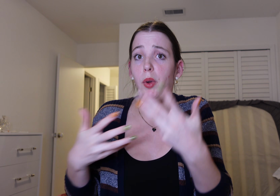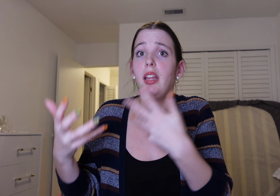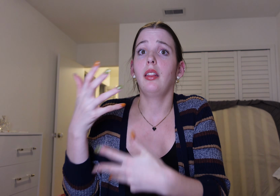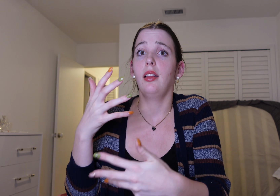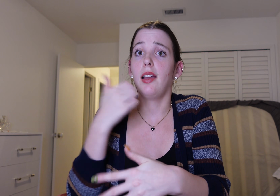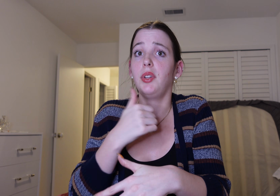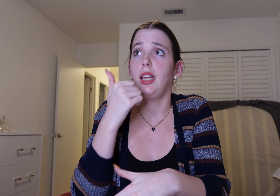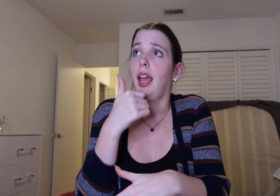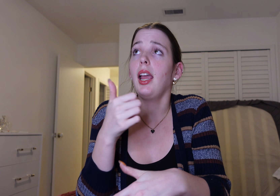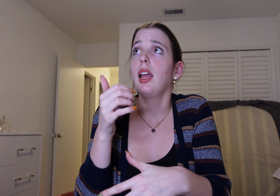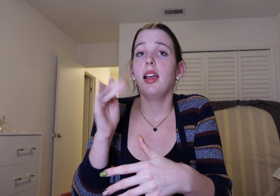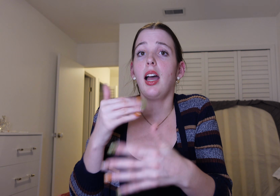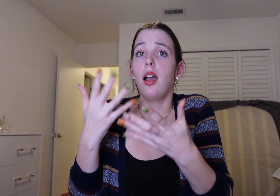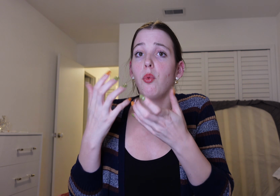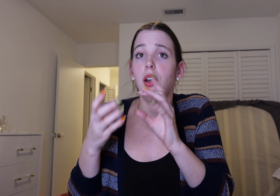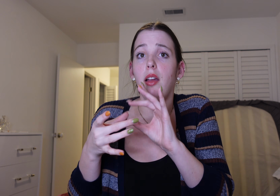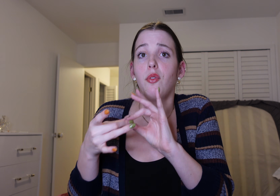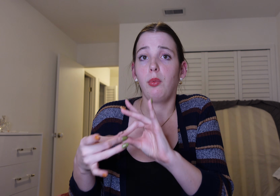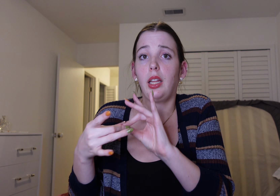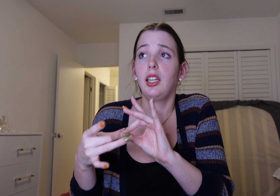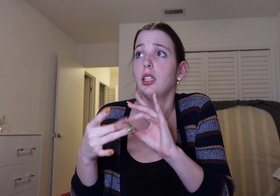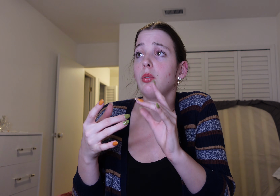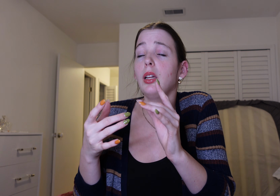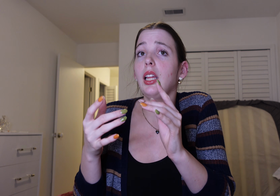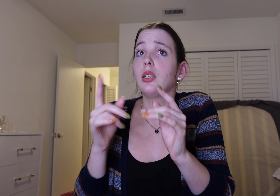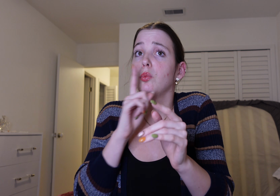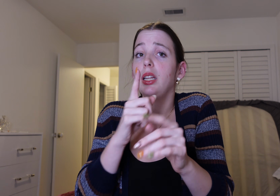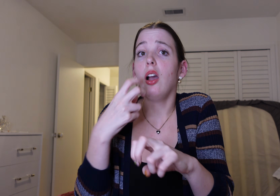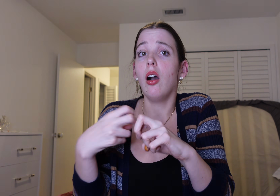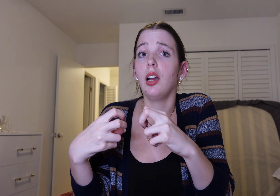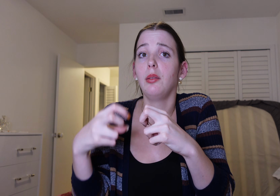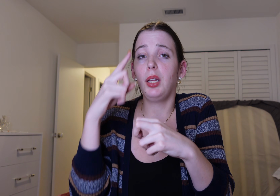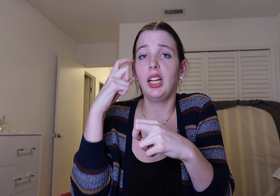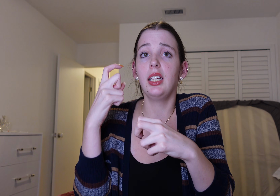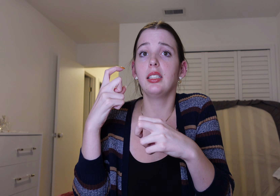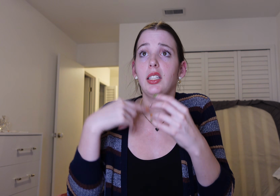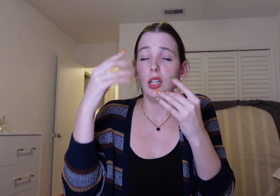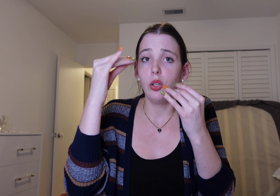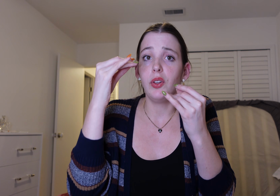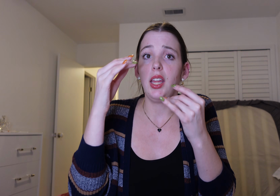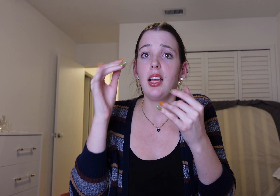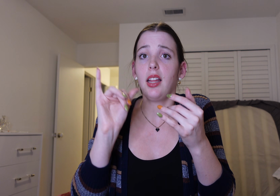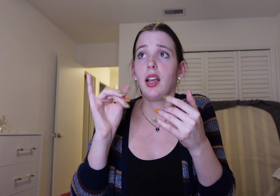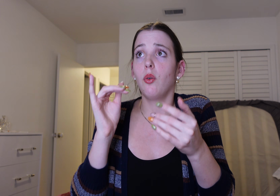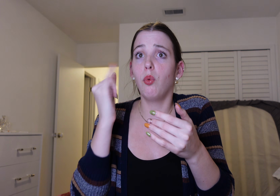with every day and that I want to form relationships with it's really hard because I start to overthink like what